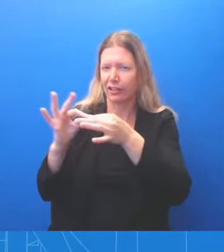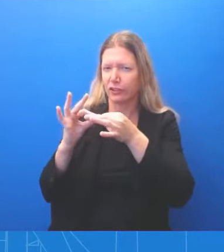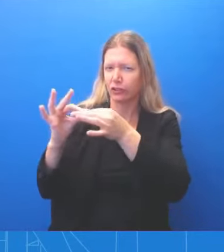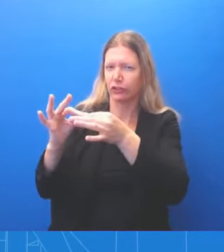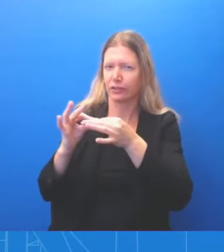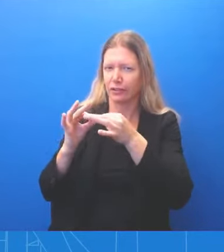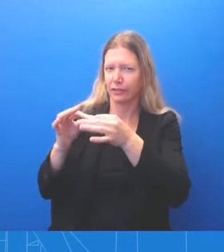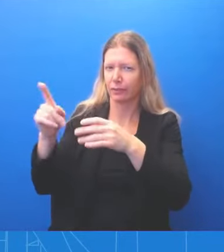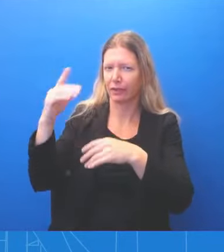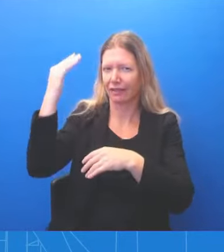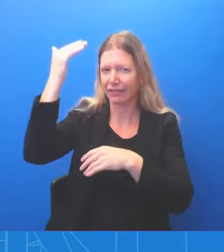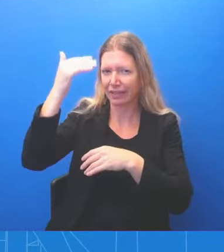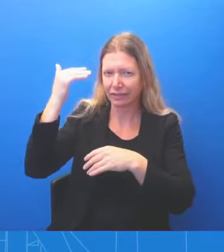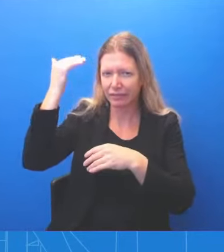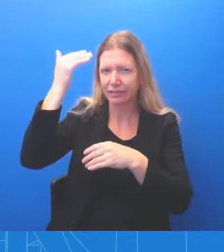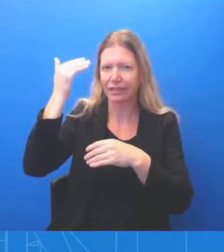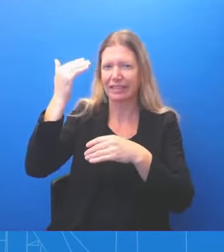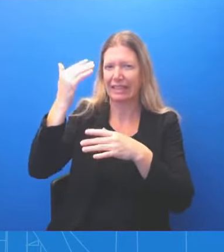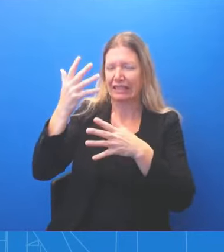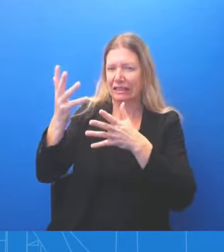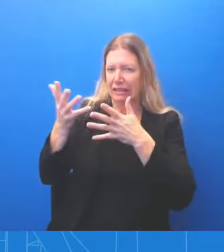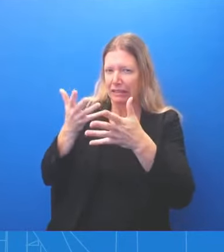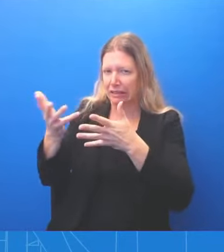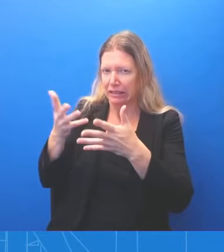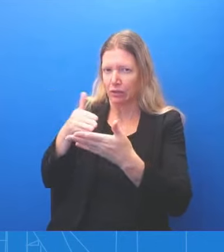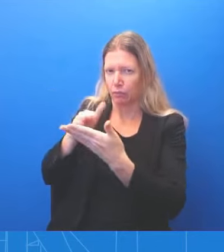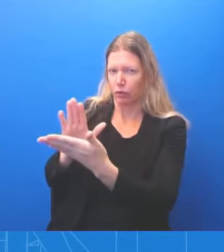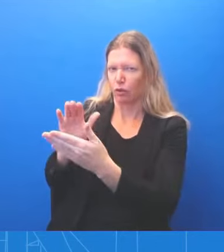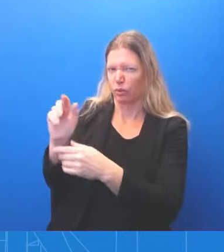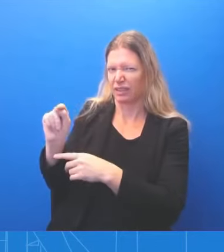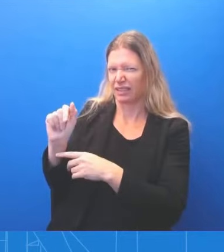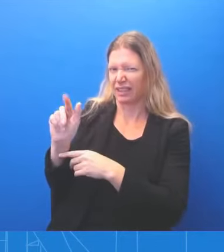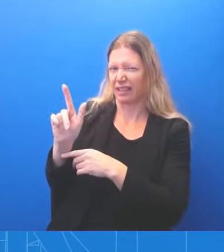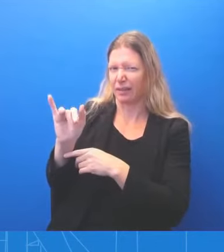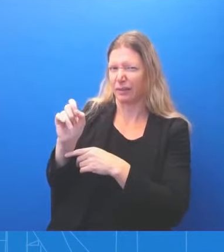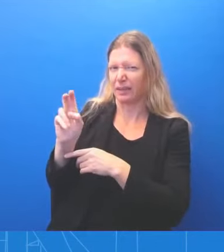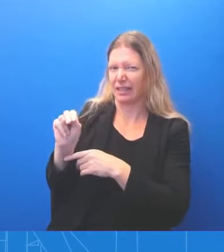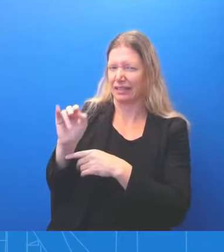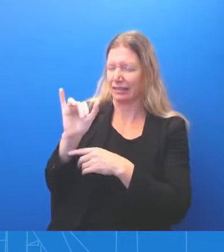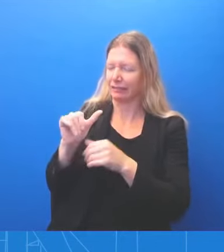That -- that is going to continue. And we're going to assist -- we're going to assist the Afghanistan --